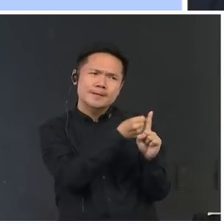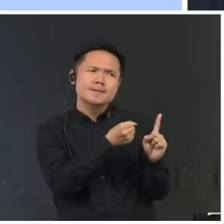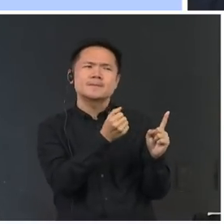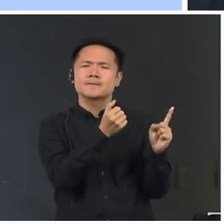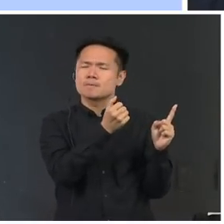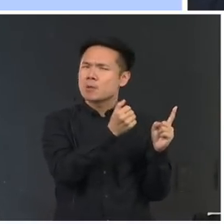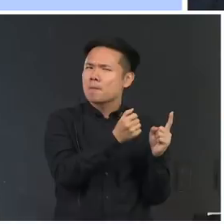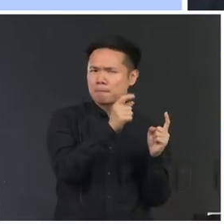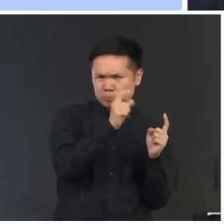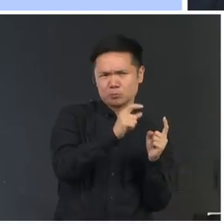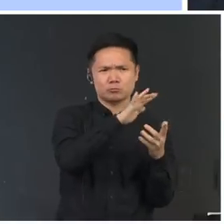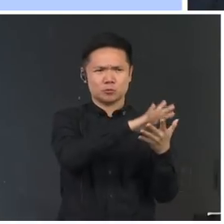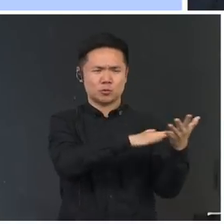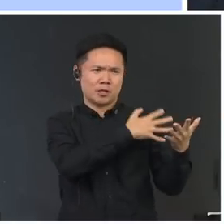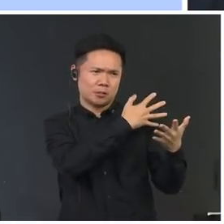could hear and there was a sense of